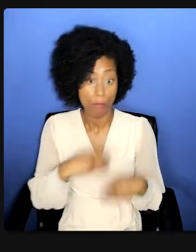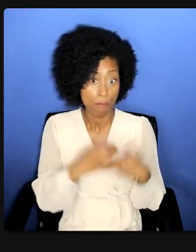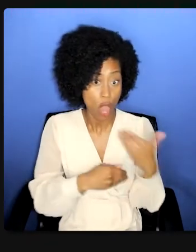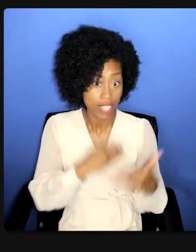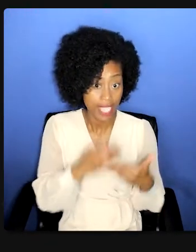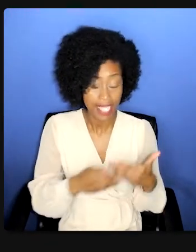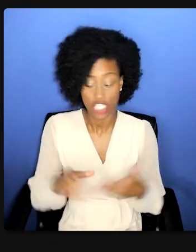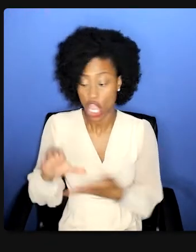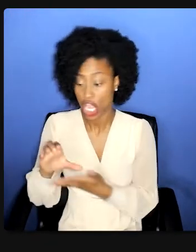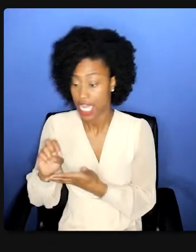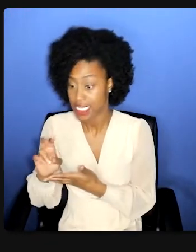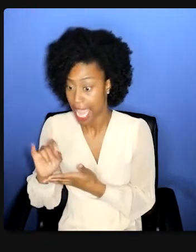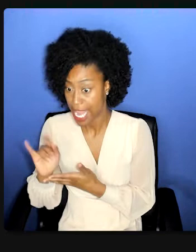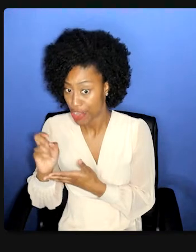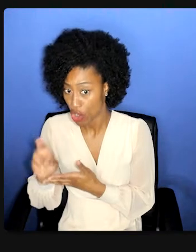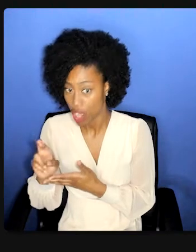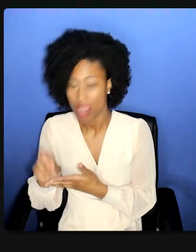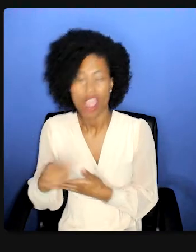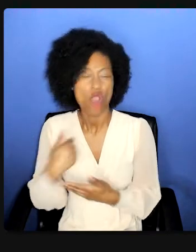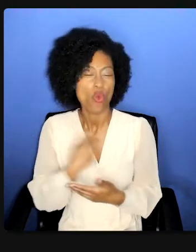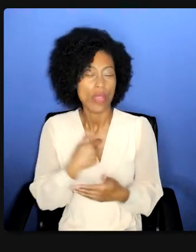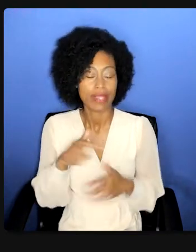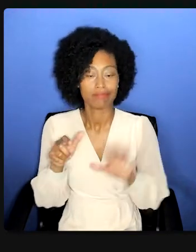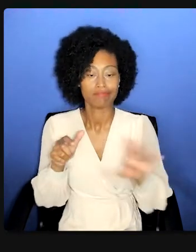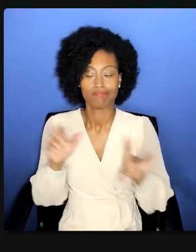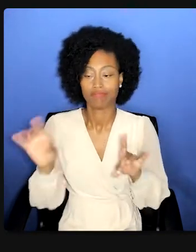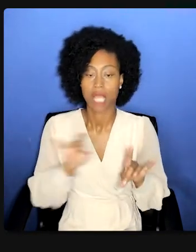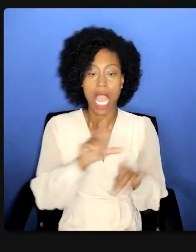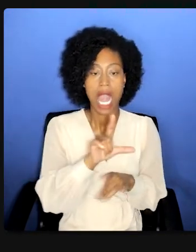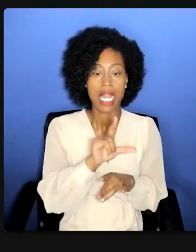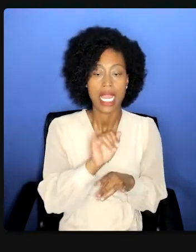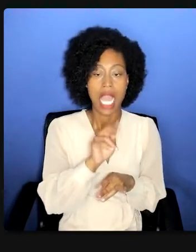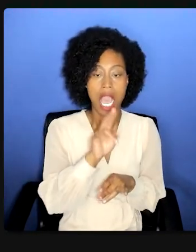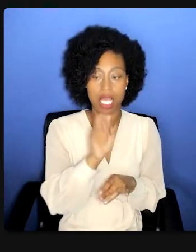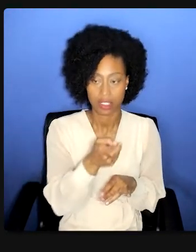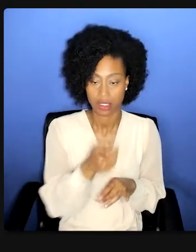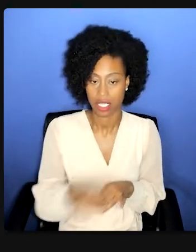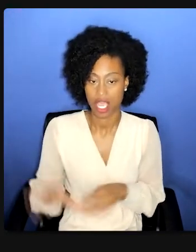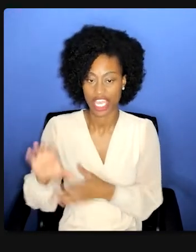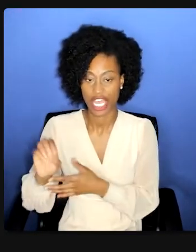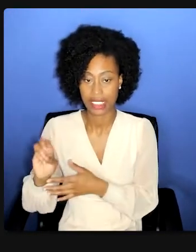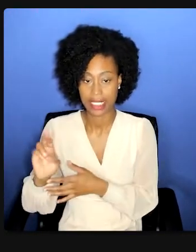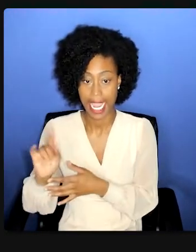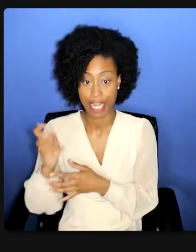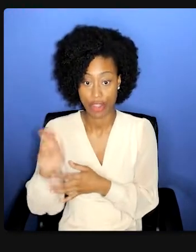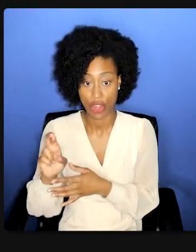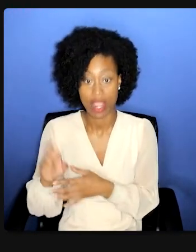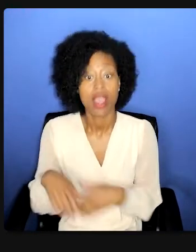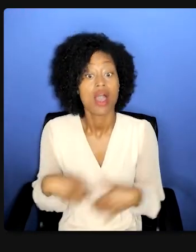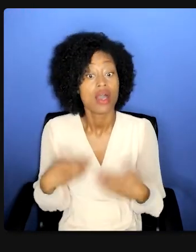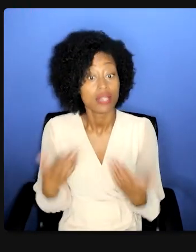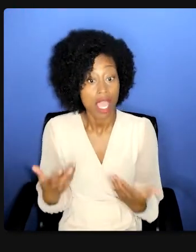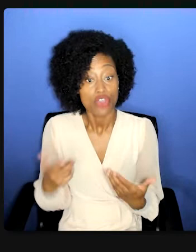Let's select Linux container. Here we give you credentials to connect to an Azure container registry,